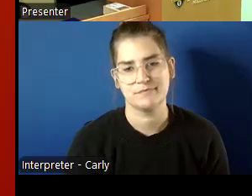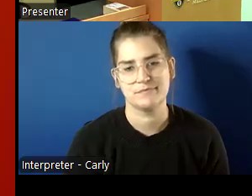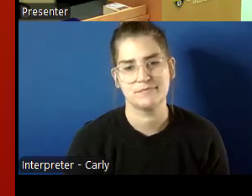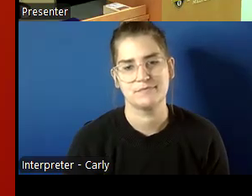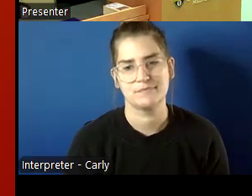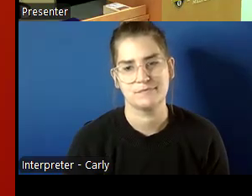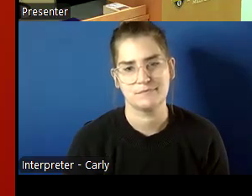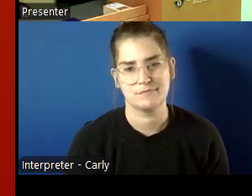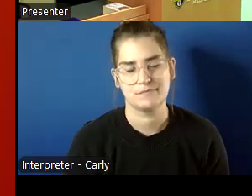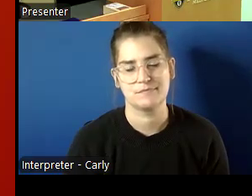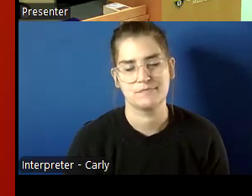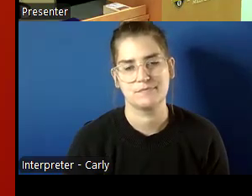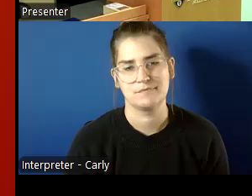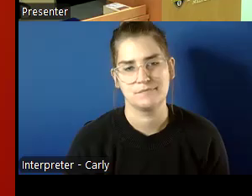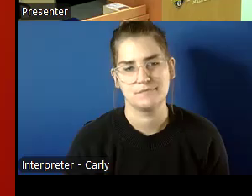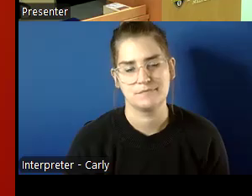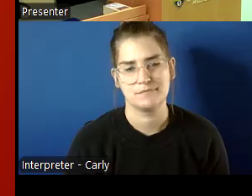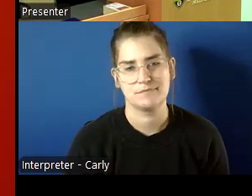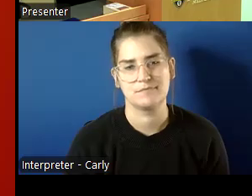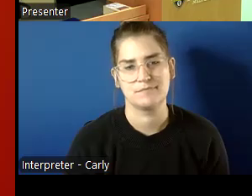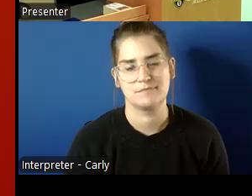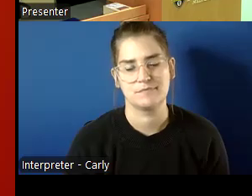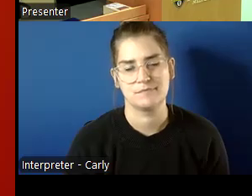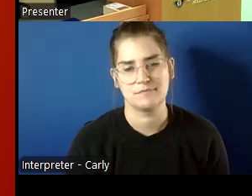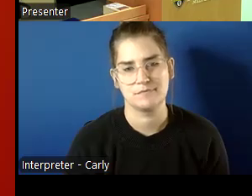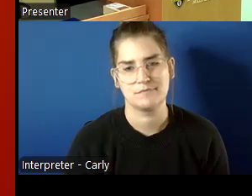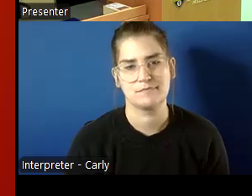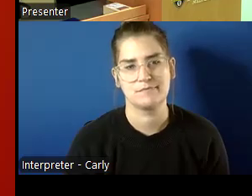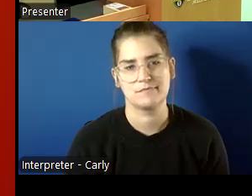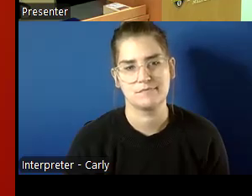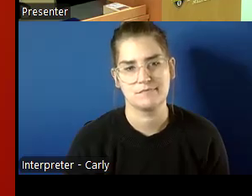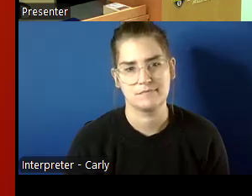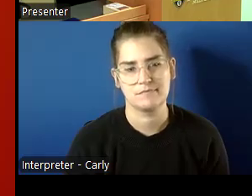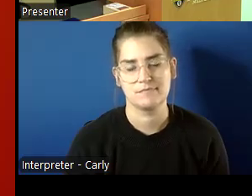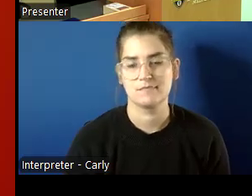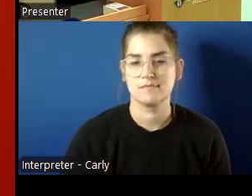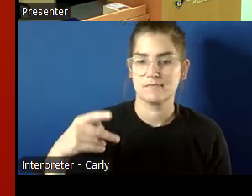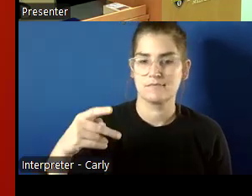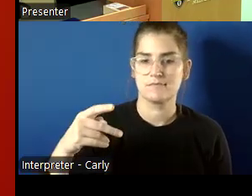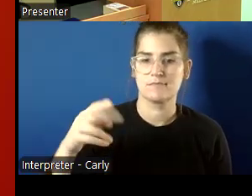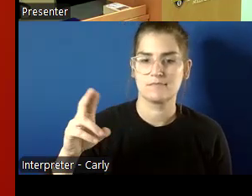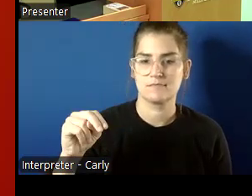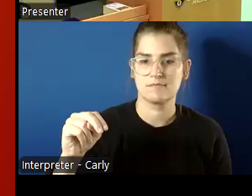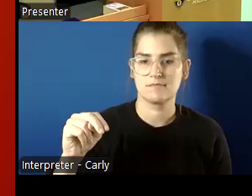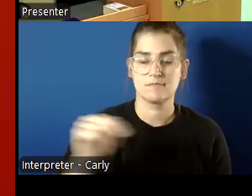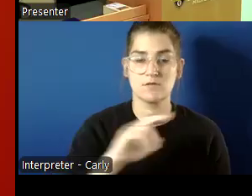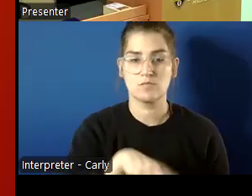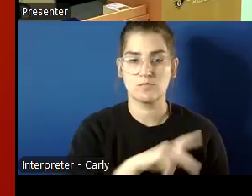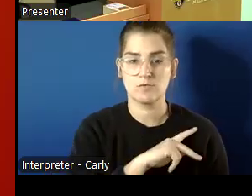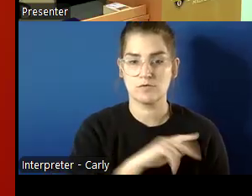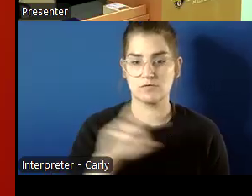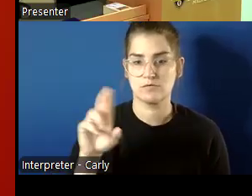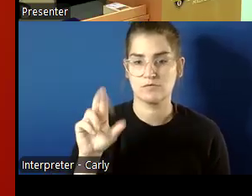really social navigation. I invite I call PRN, personal race narrative use. A personal race